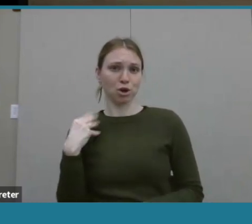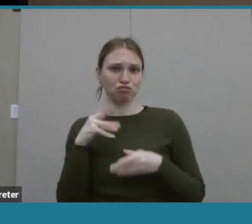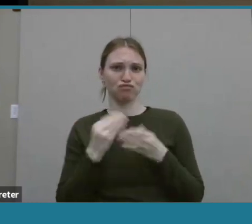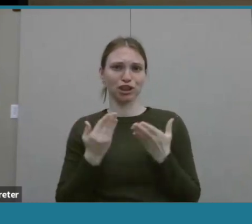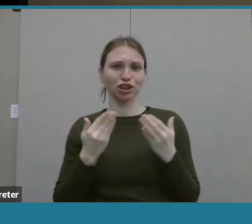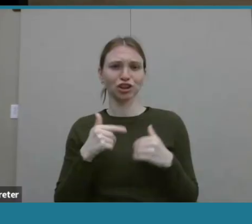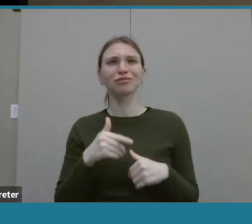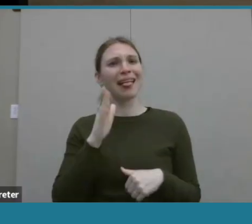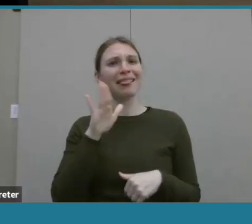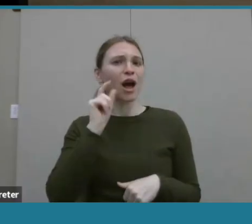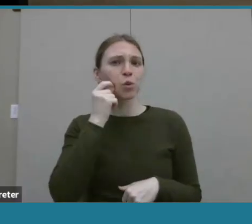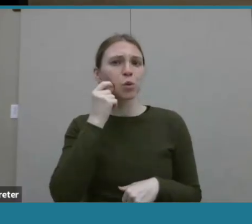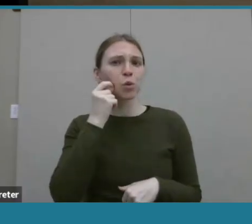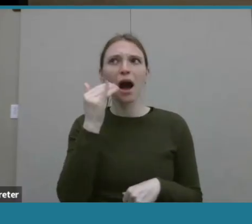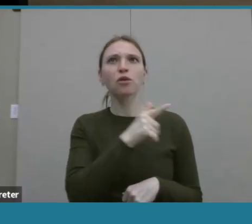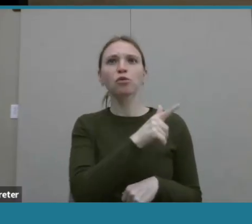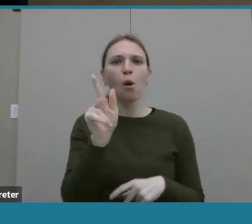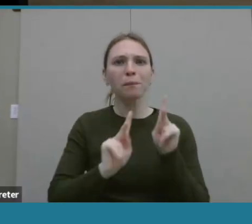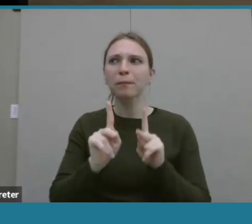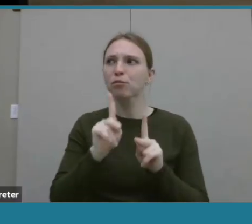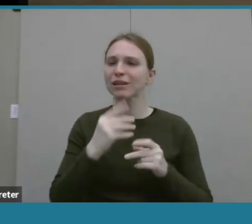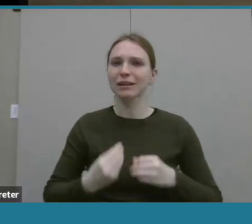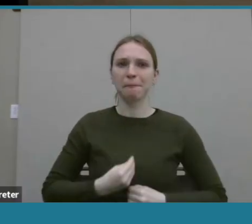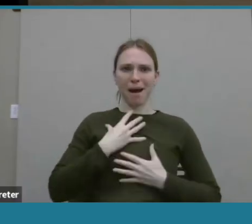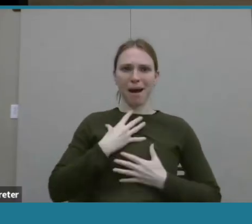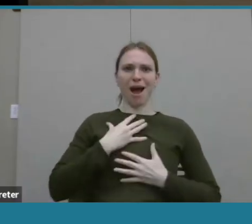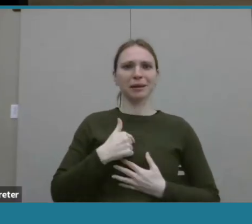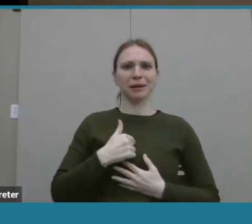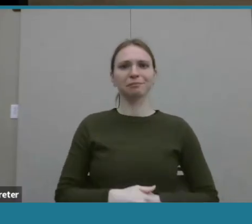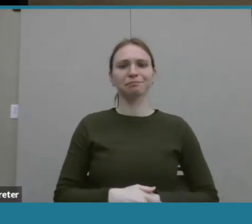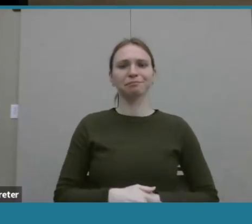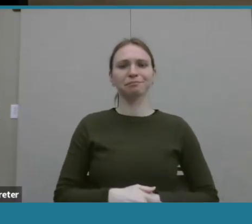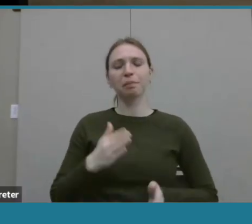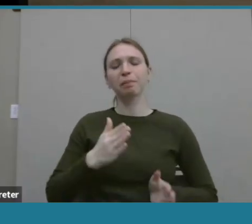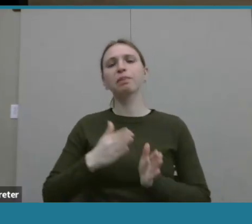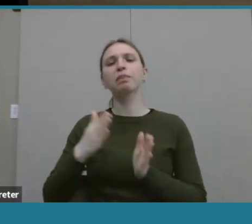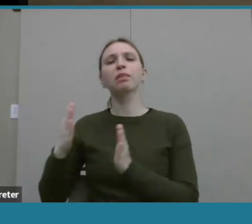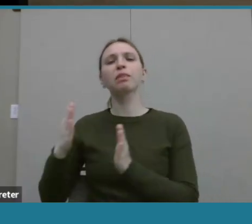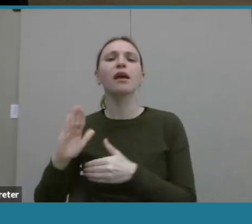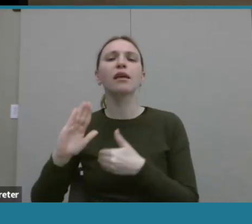because those people inspired me. What do I hope the zoo learned about designing for accessibility?